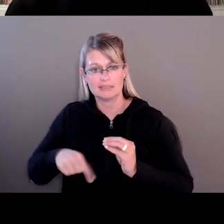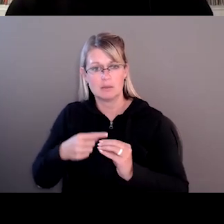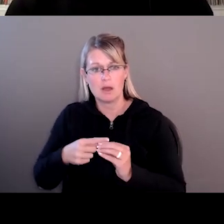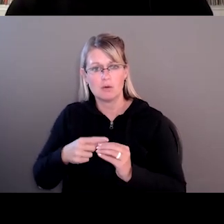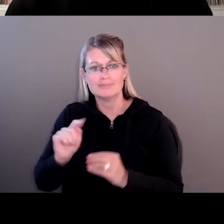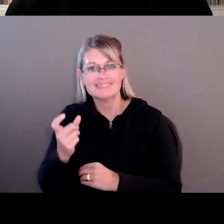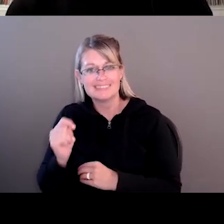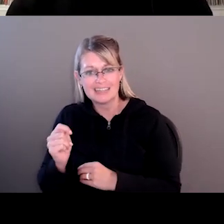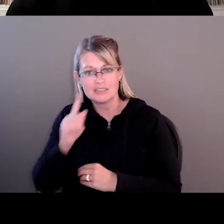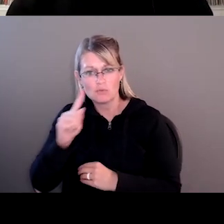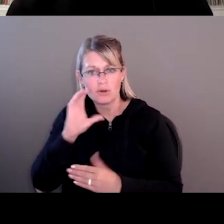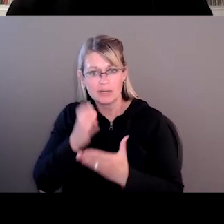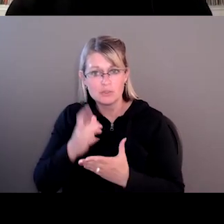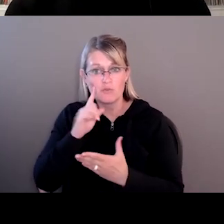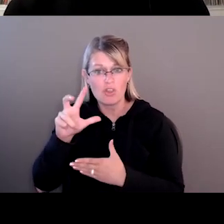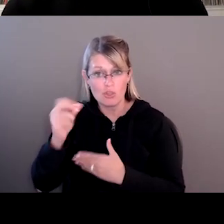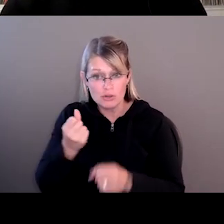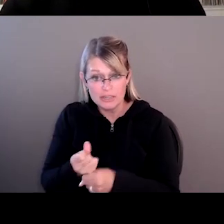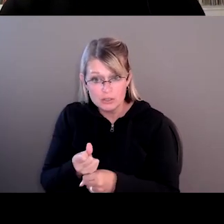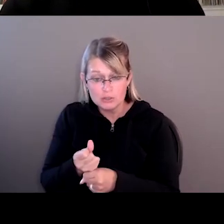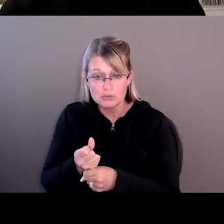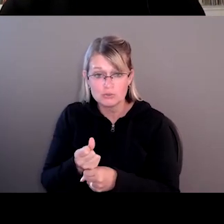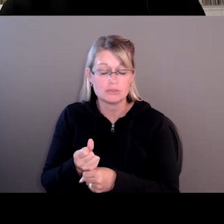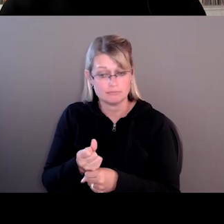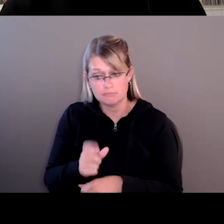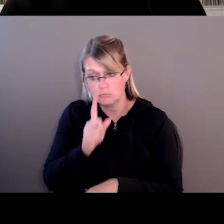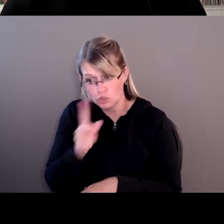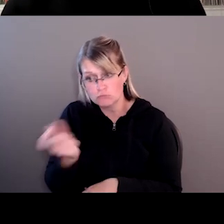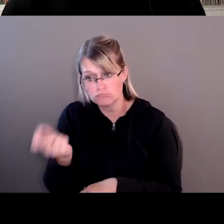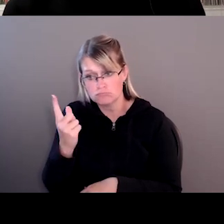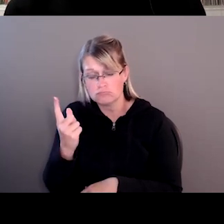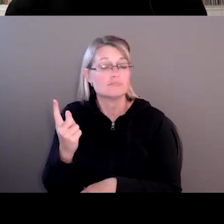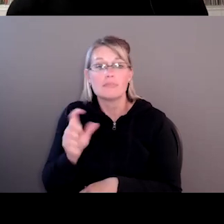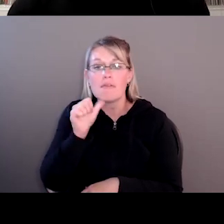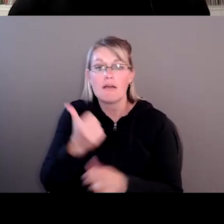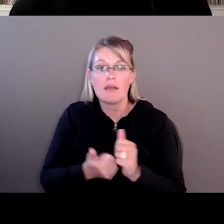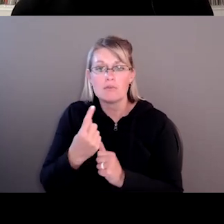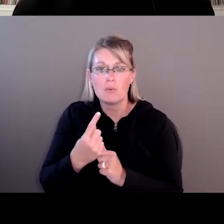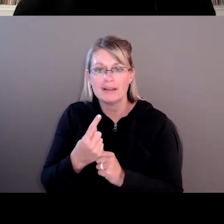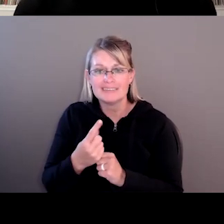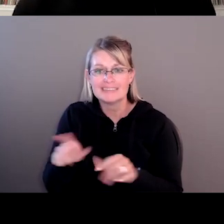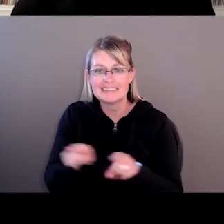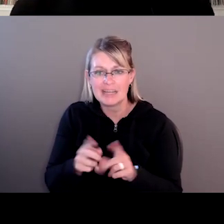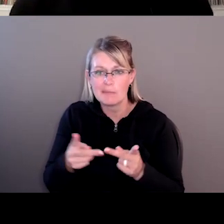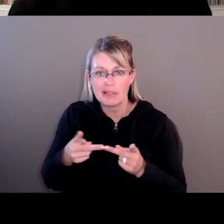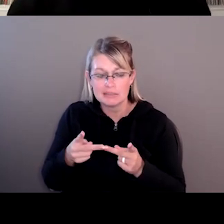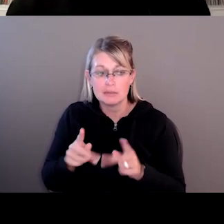images for 30 years and sure, I got it, not everybody is at the same stage, but I would